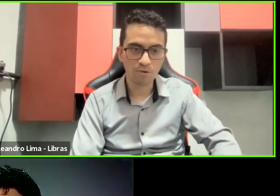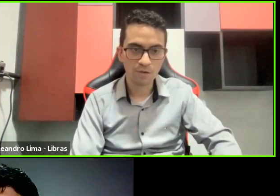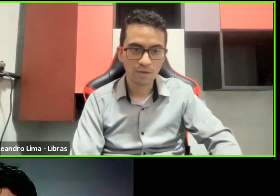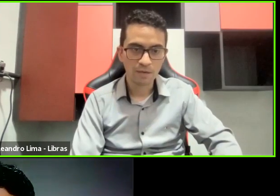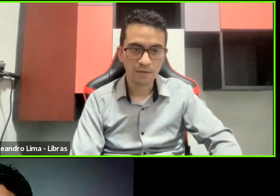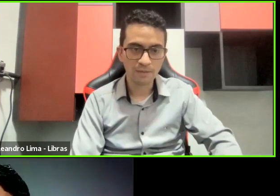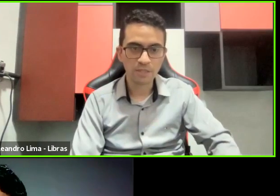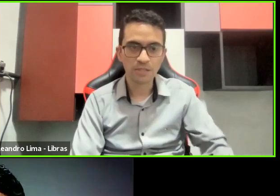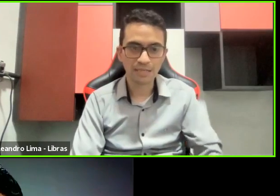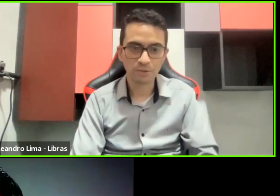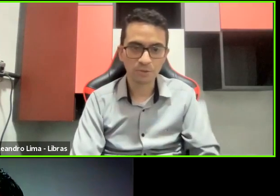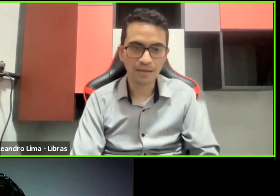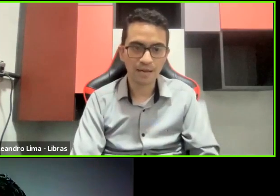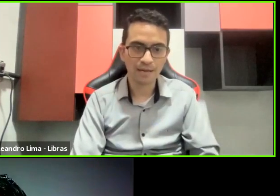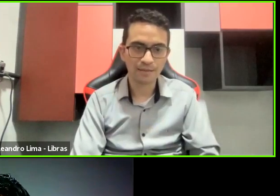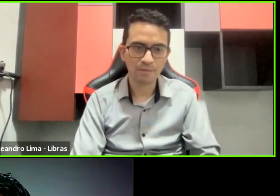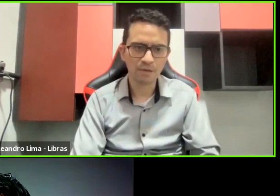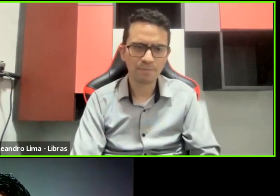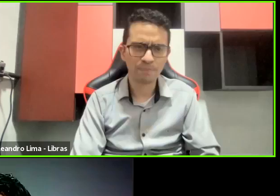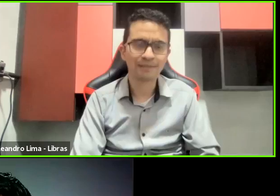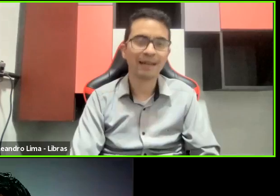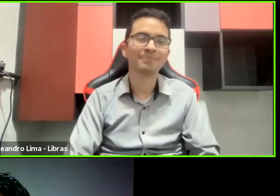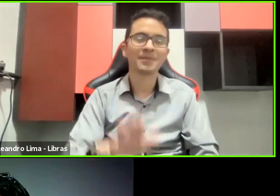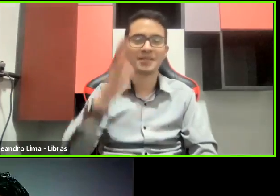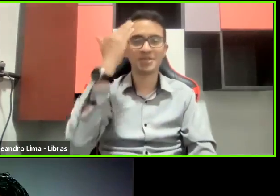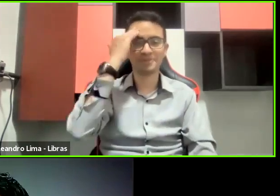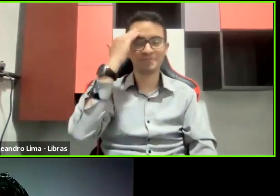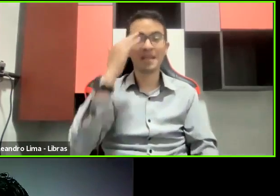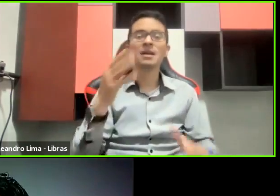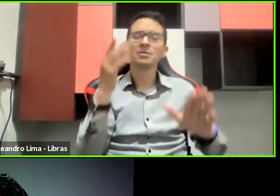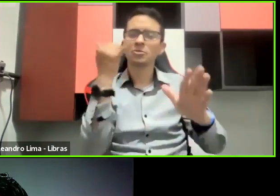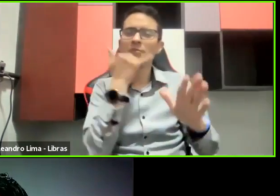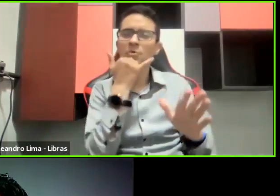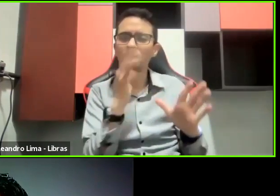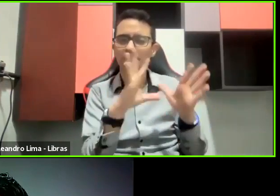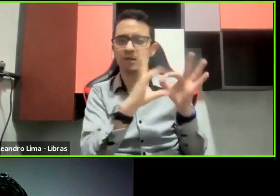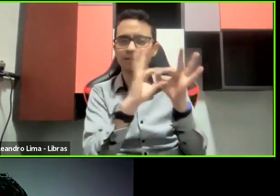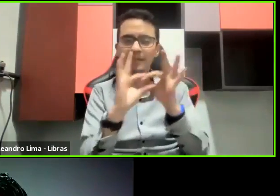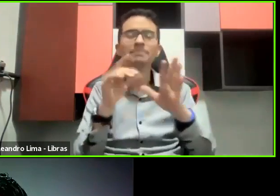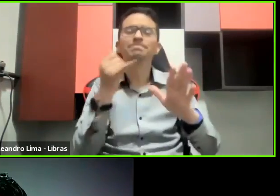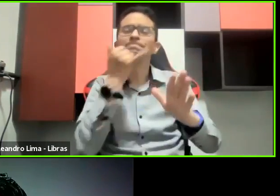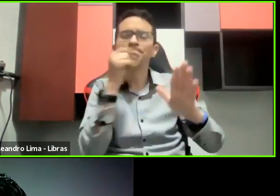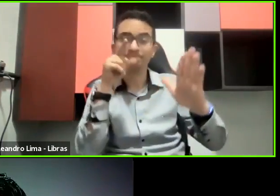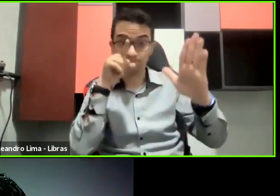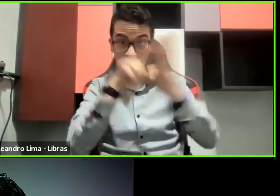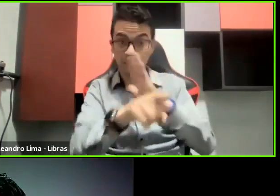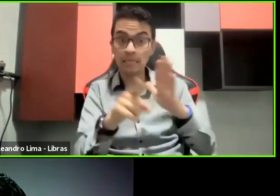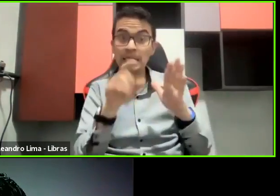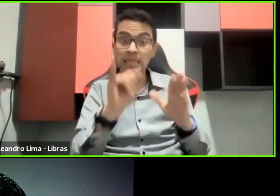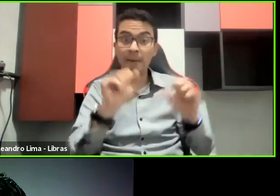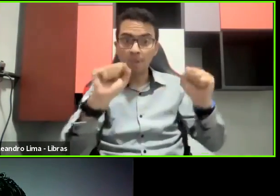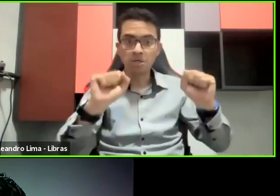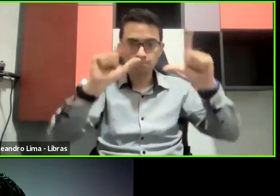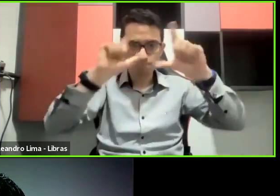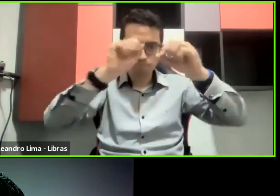to Kenya yeah very sketchy to Kenya yeah very sketchy call. Josh tally toward the middle that just on a tour de la manana. intention intention. So cortisol Exactly